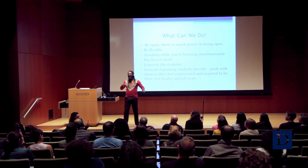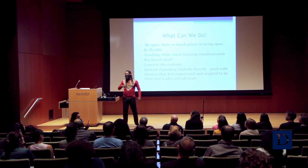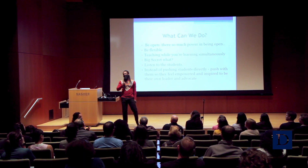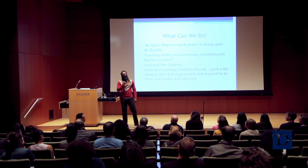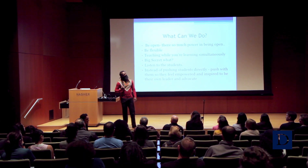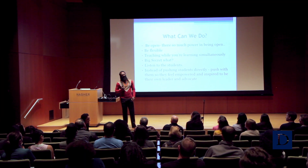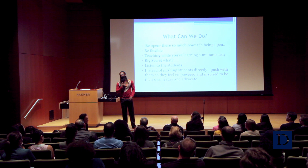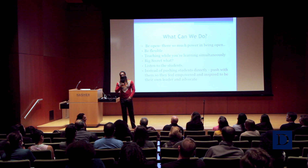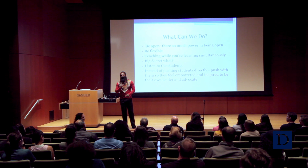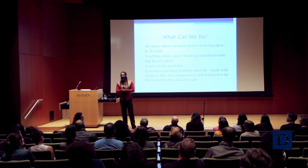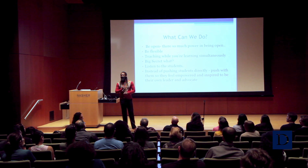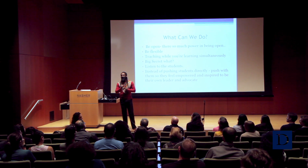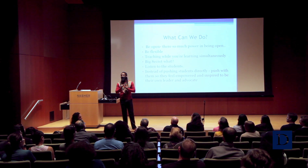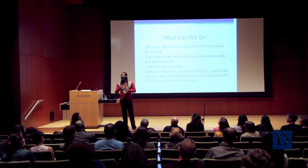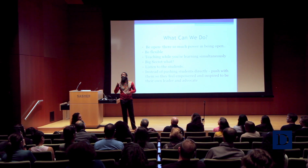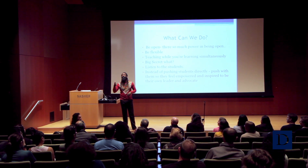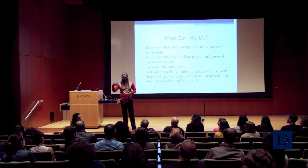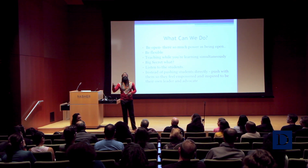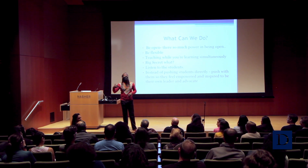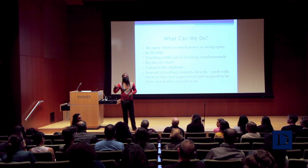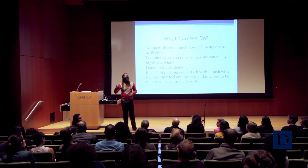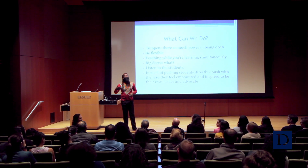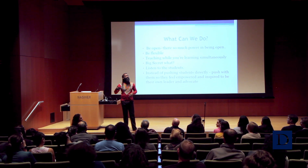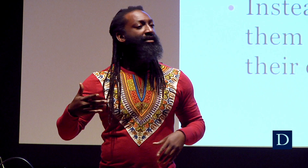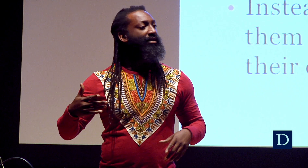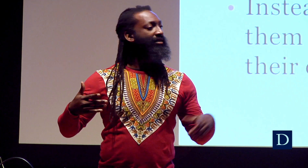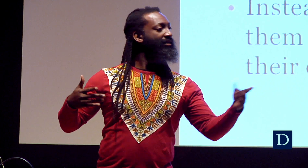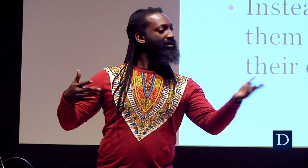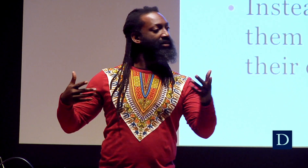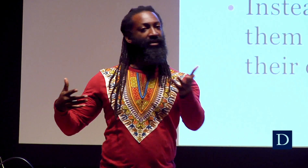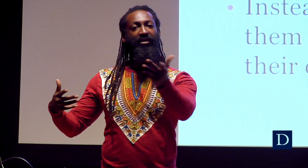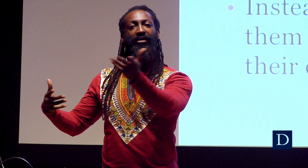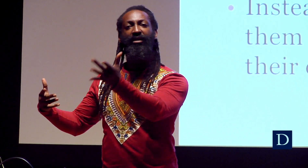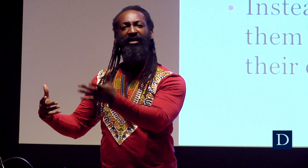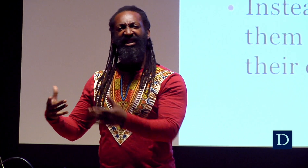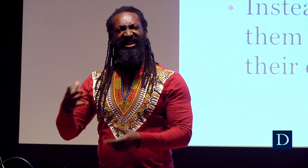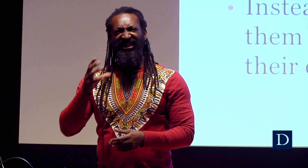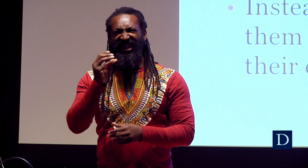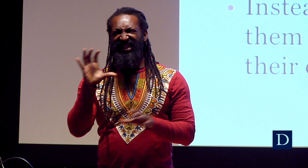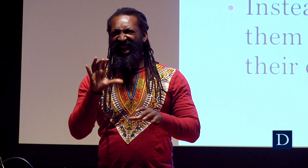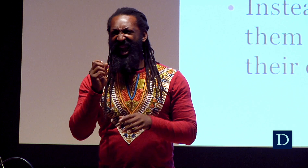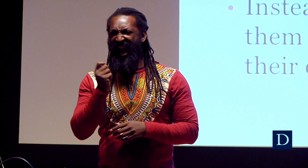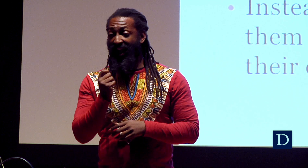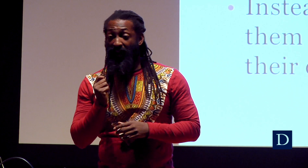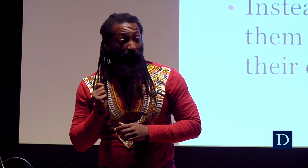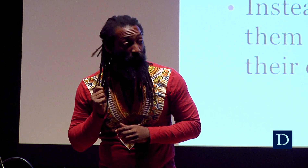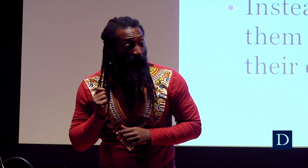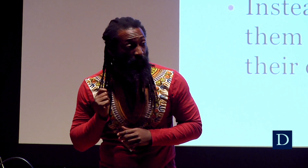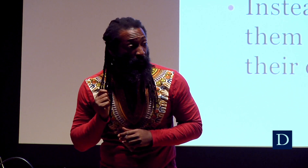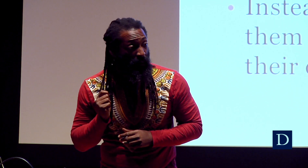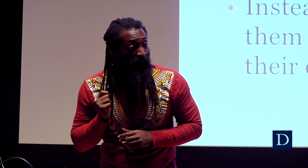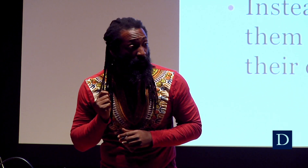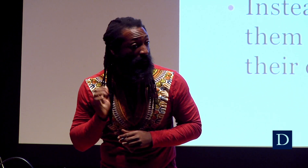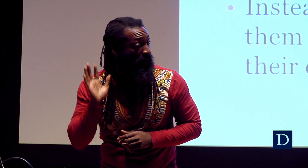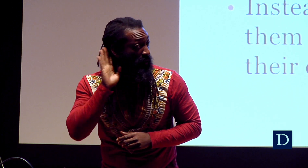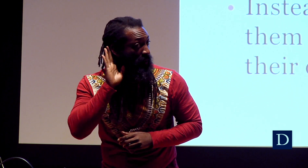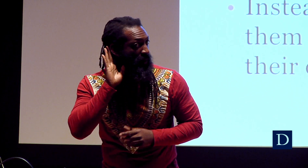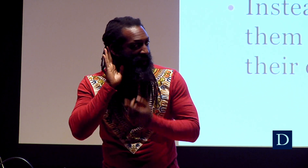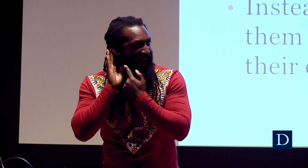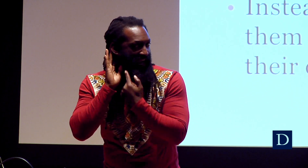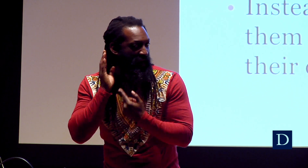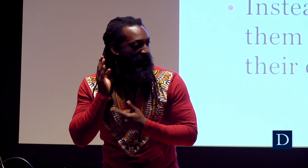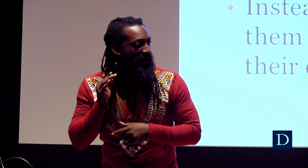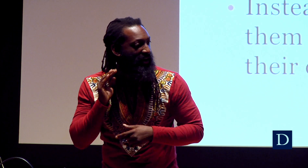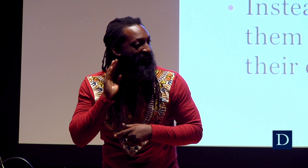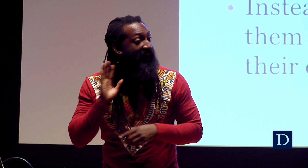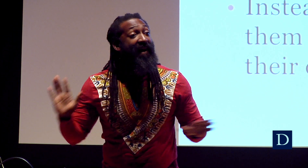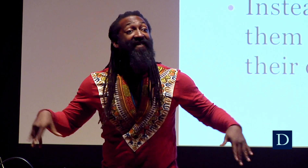Freedom! Oh I love that word, love it. More words.